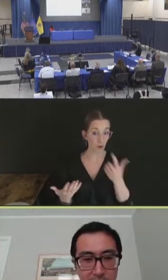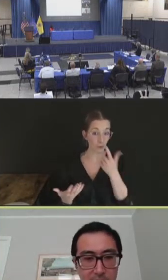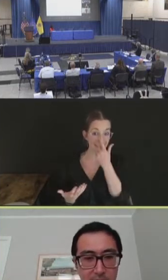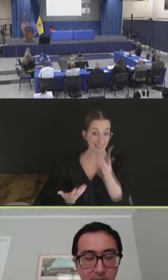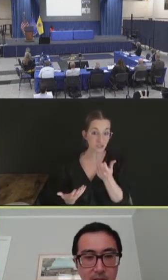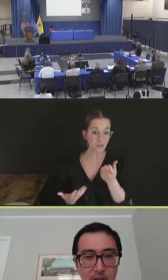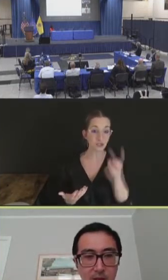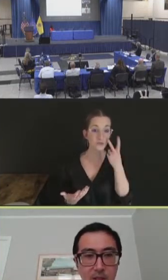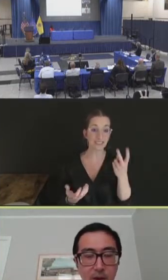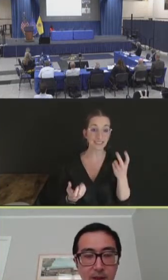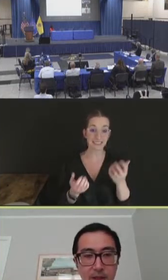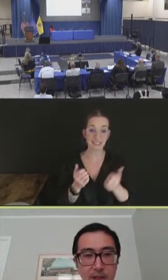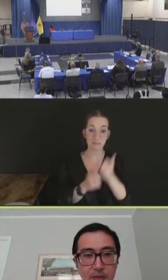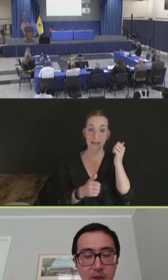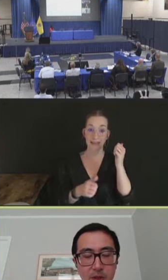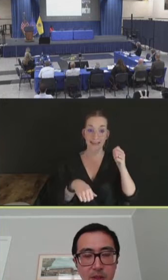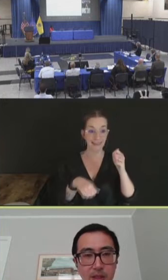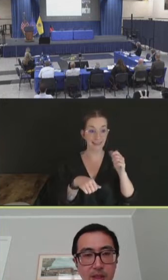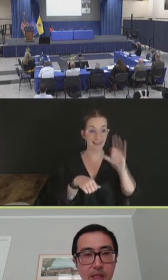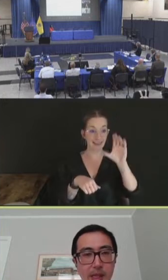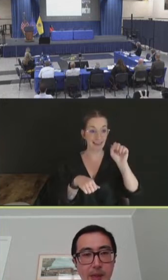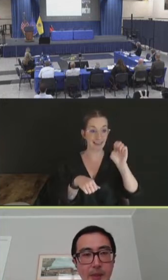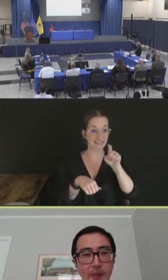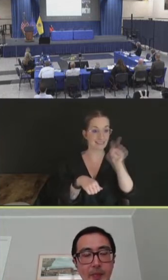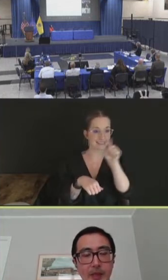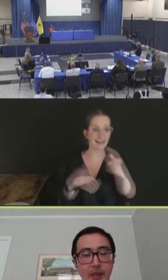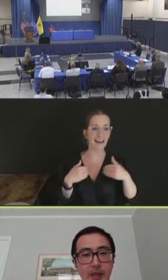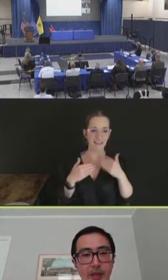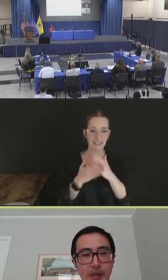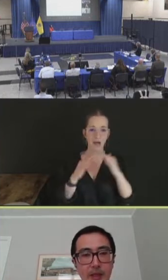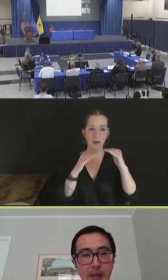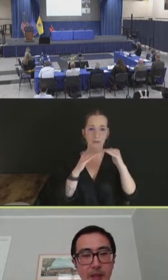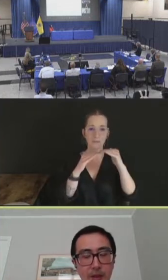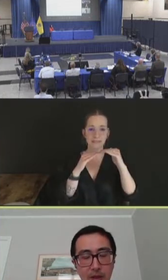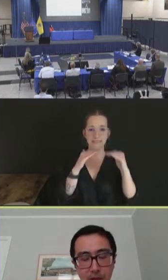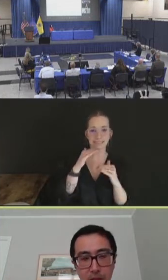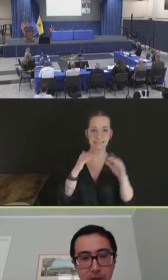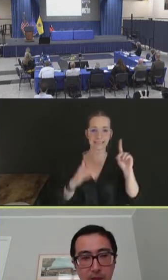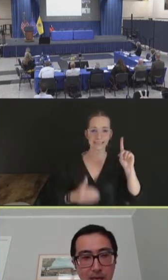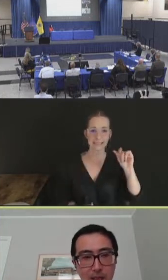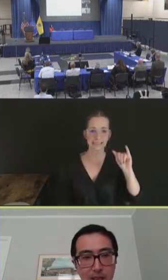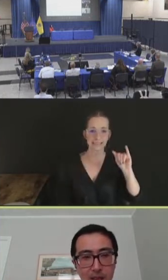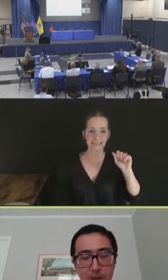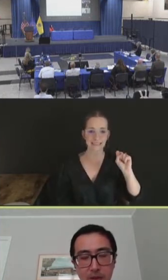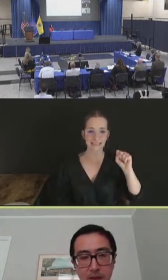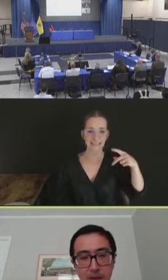many cases, there are still disparities between -- in COVID mortality between